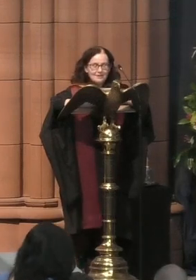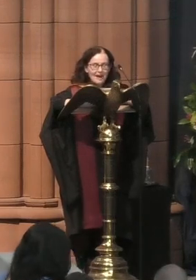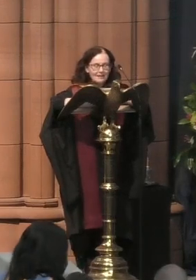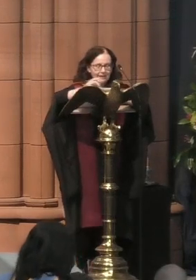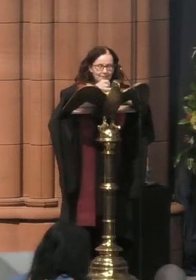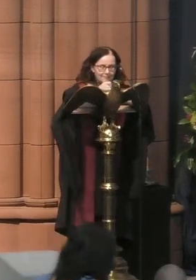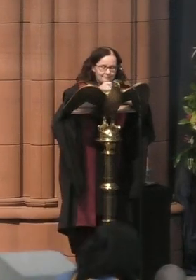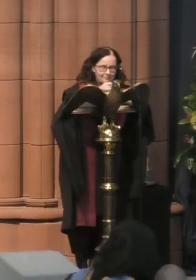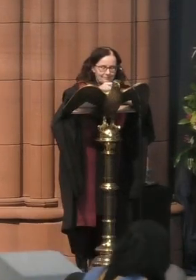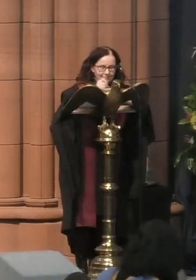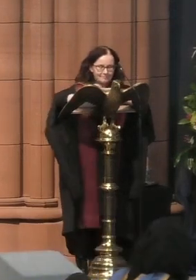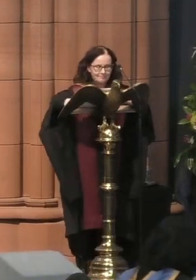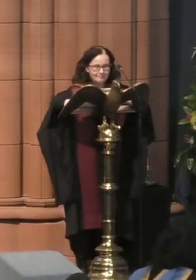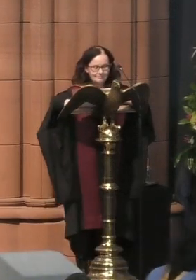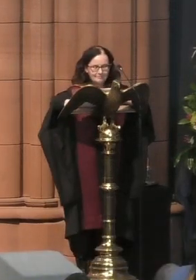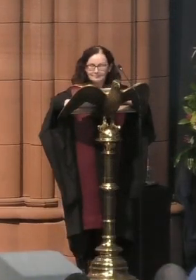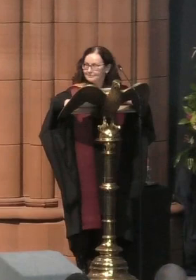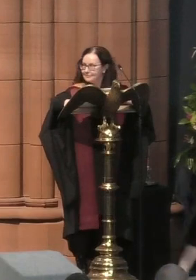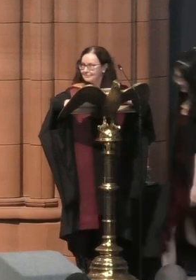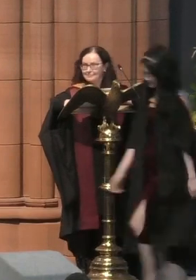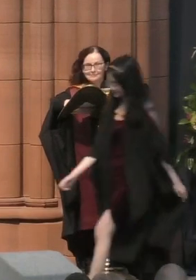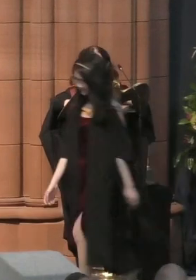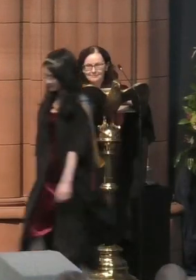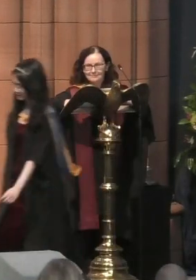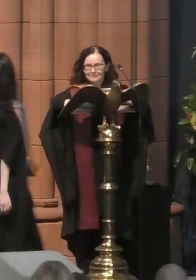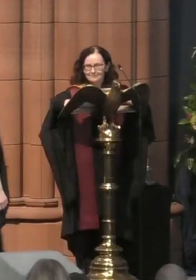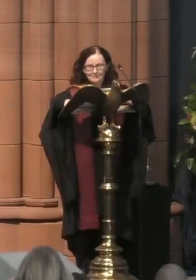Jing Xuan Lee. (AUDIENCE APPLAUDS)